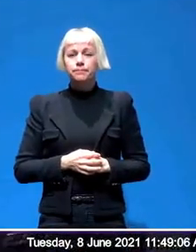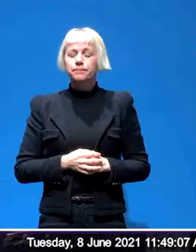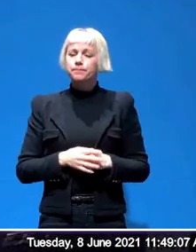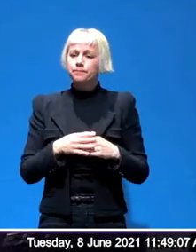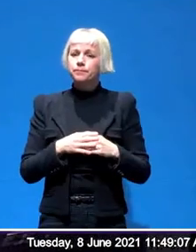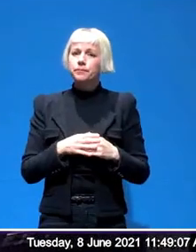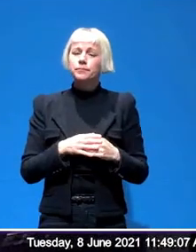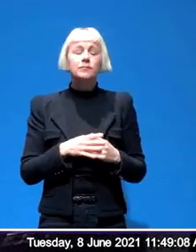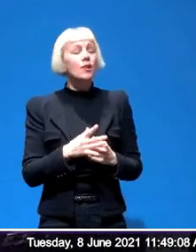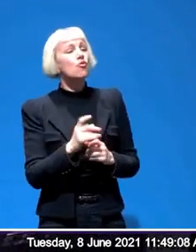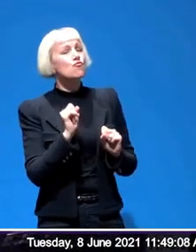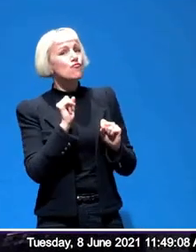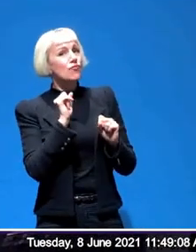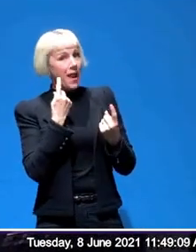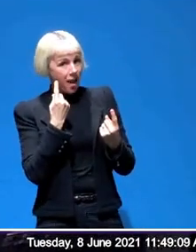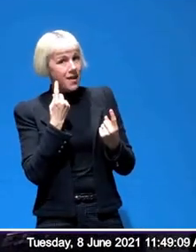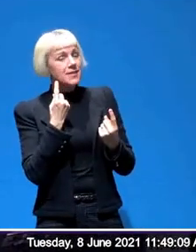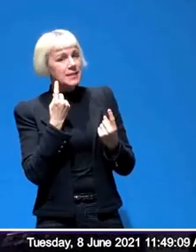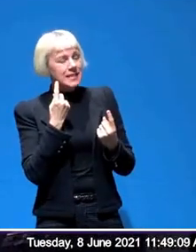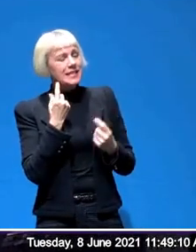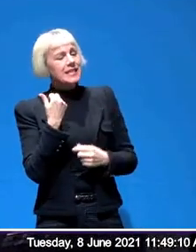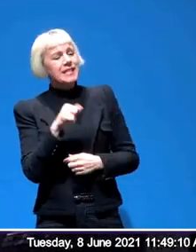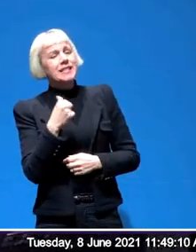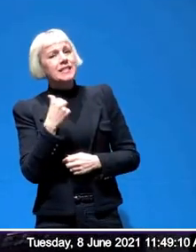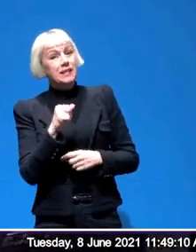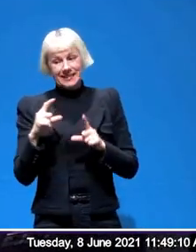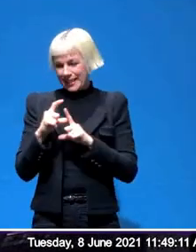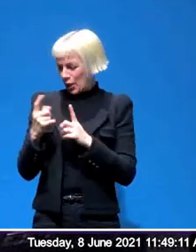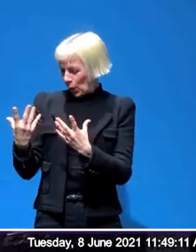We realised that even though we were happy to have Daniel home and he was